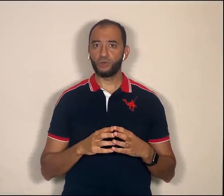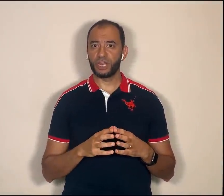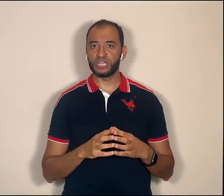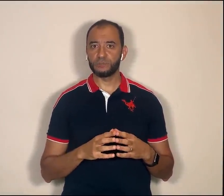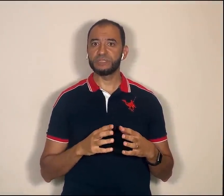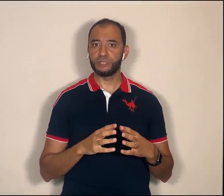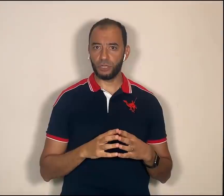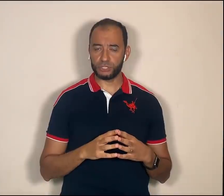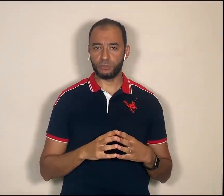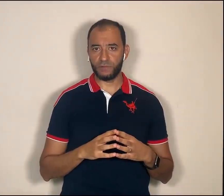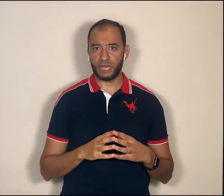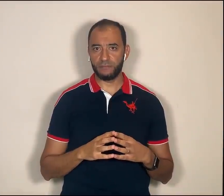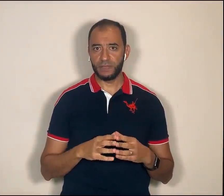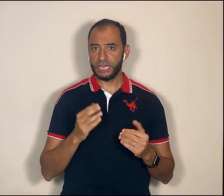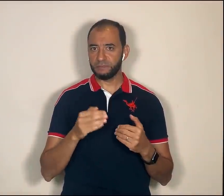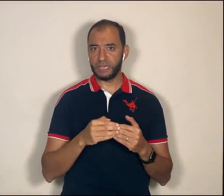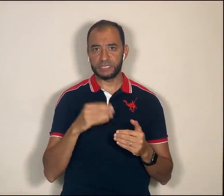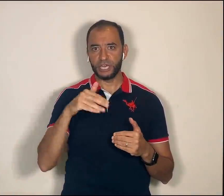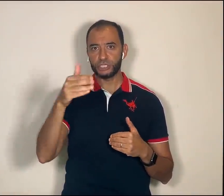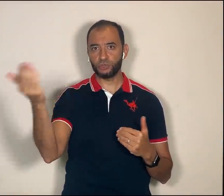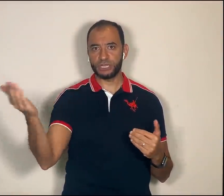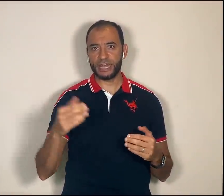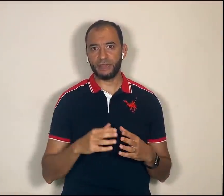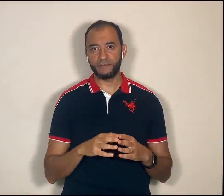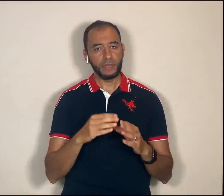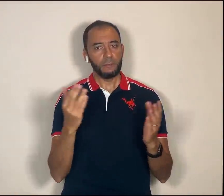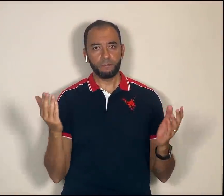organism did not survive; it means it shouldn't have